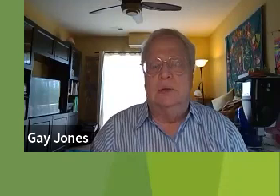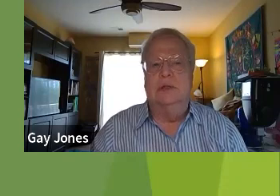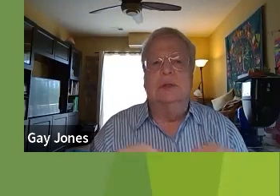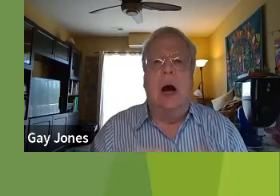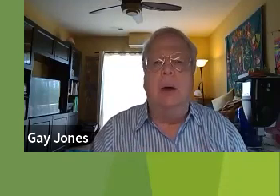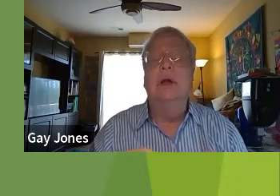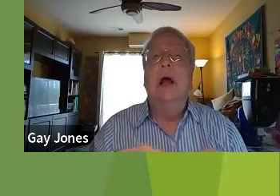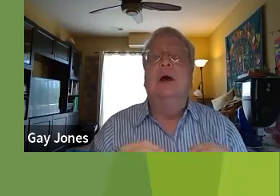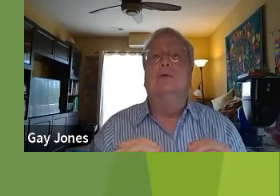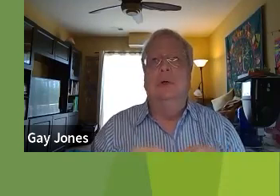It really is commonsense.